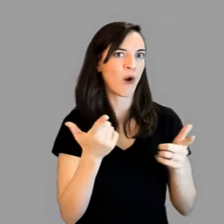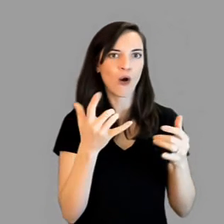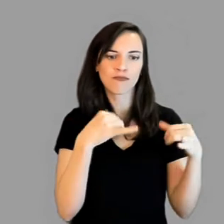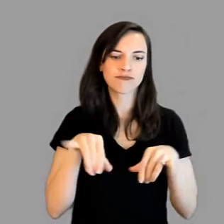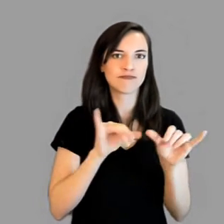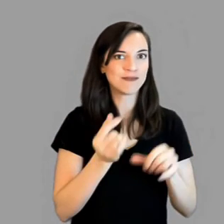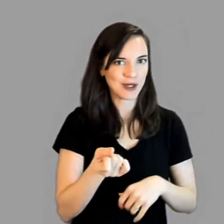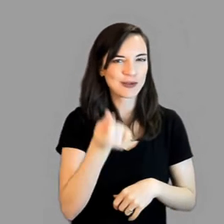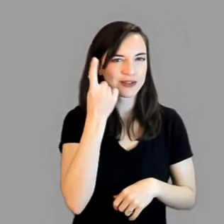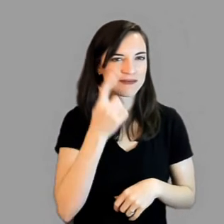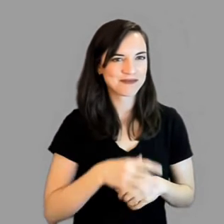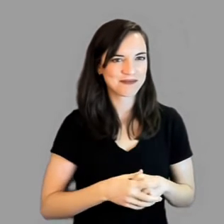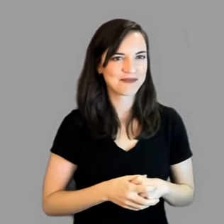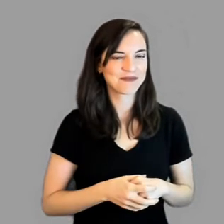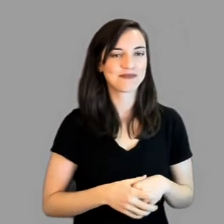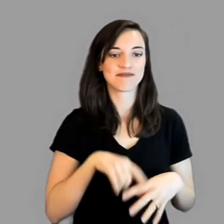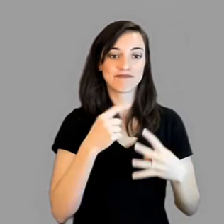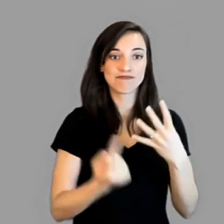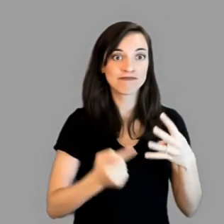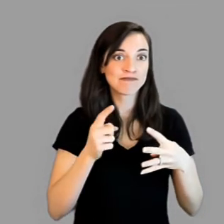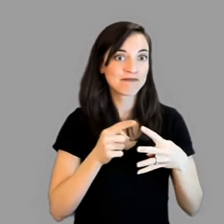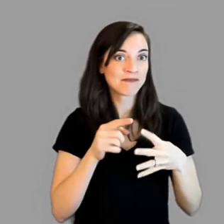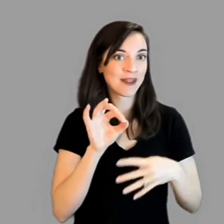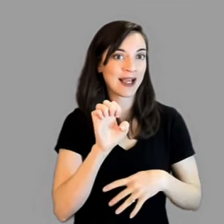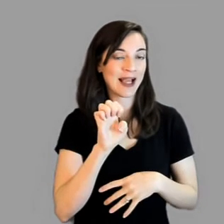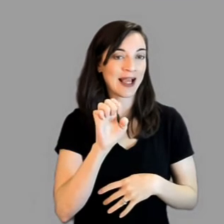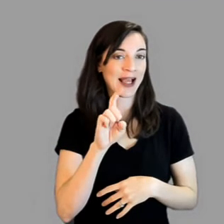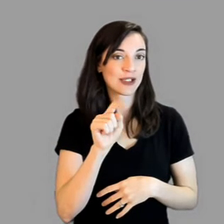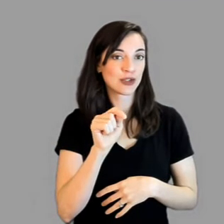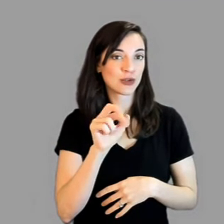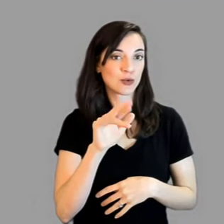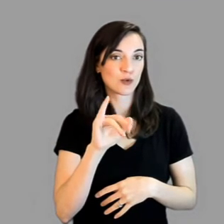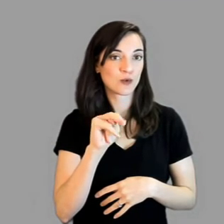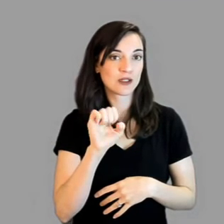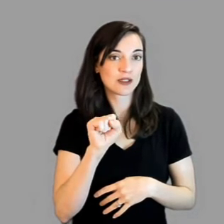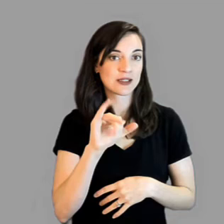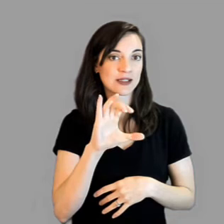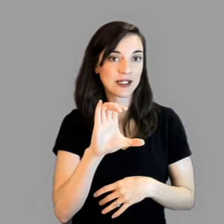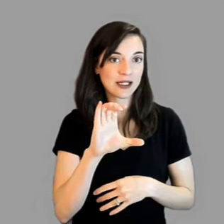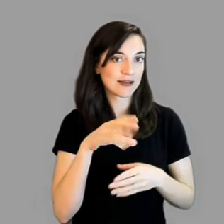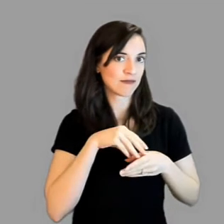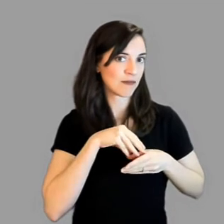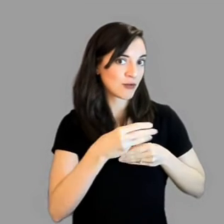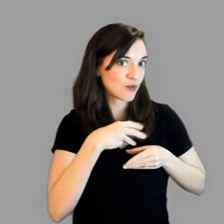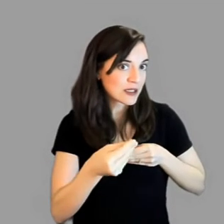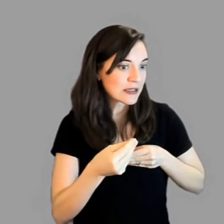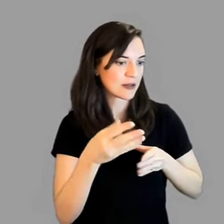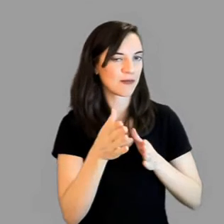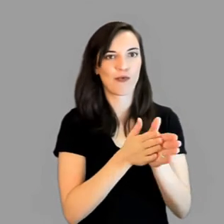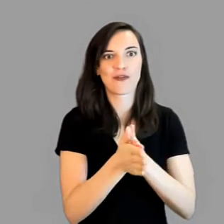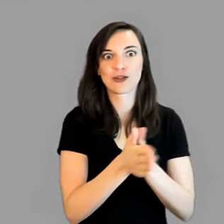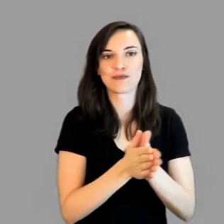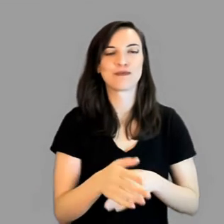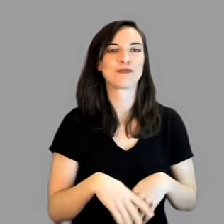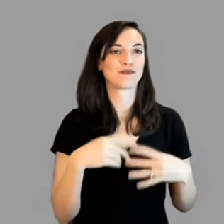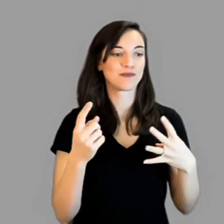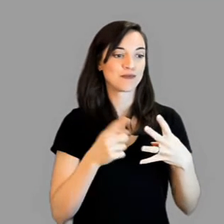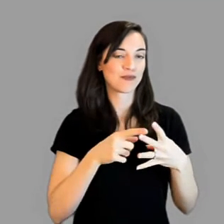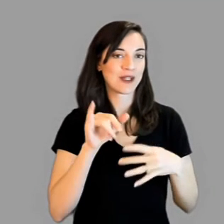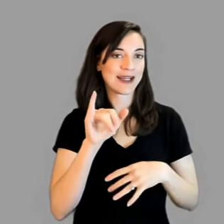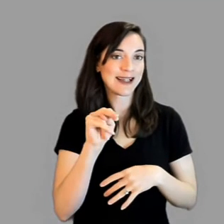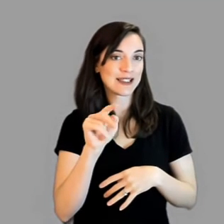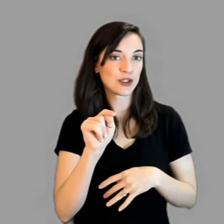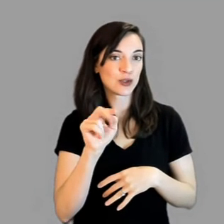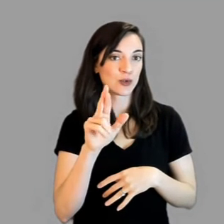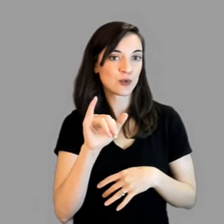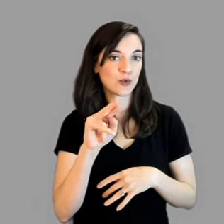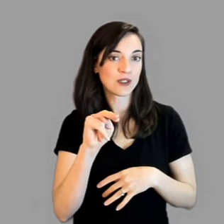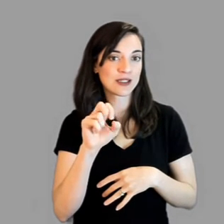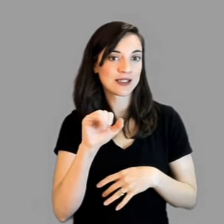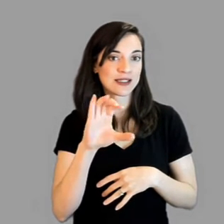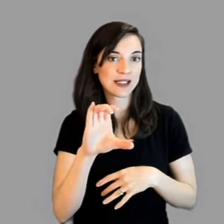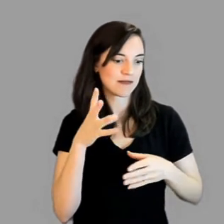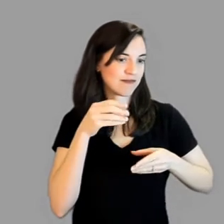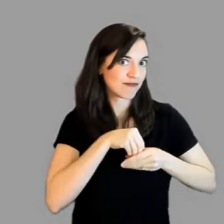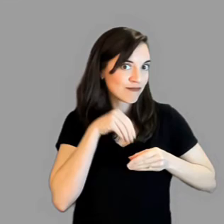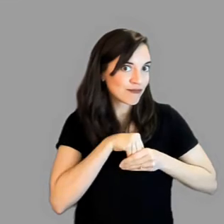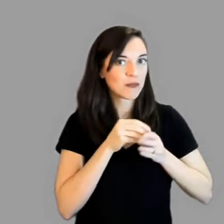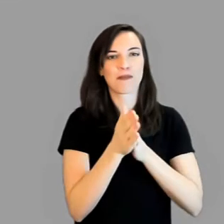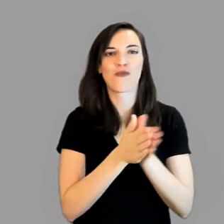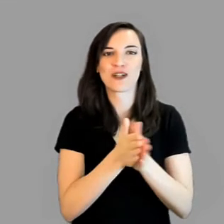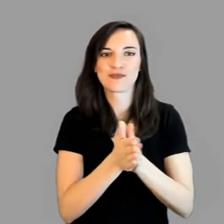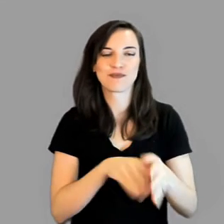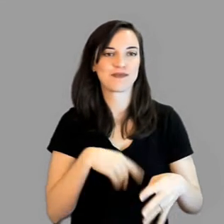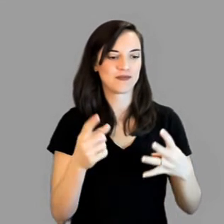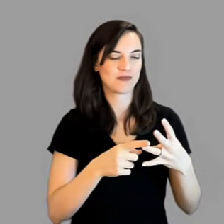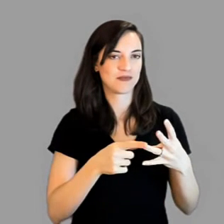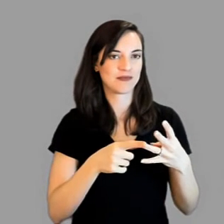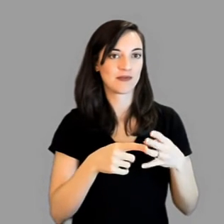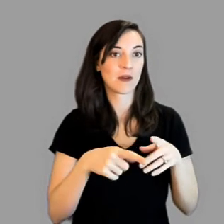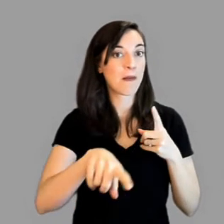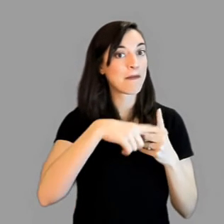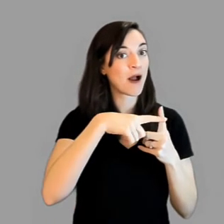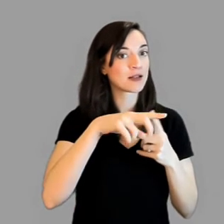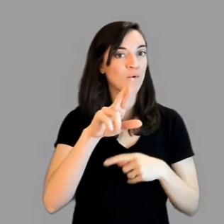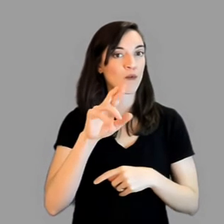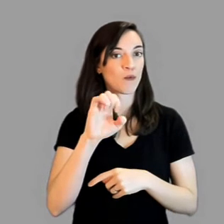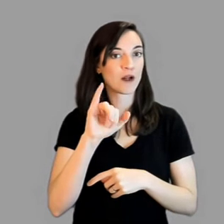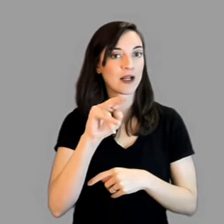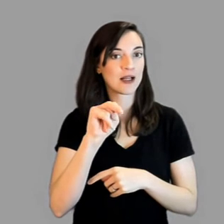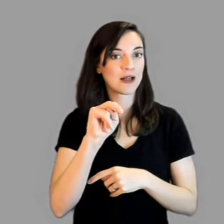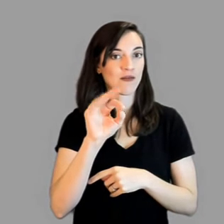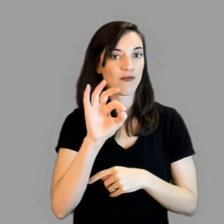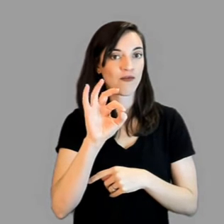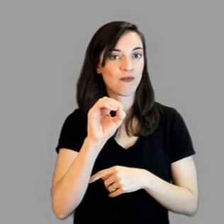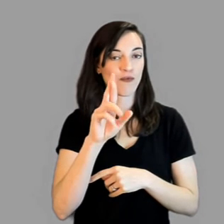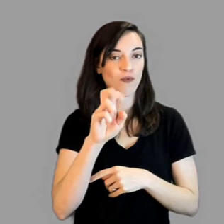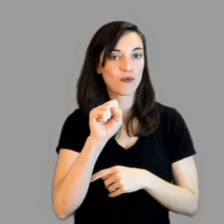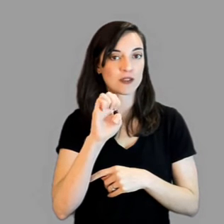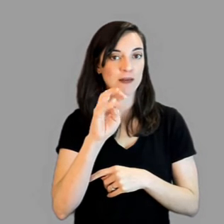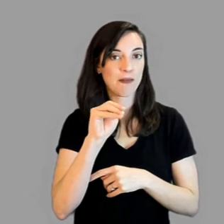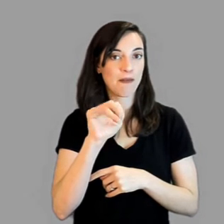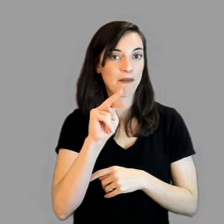page: extrinsic motivation, intrinsic motivation, positive reinforcement, and behavior-specific